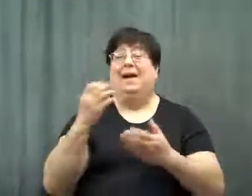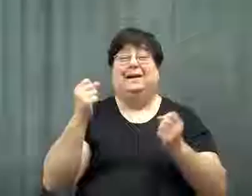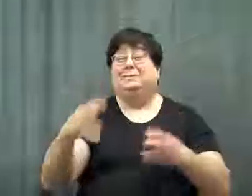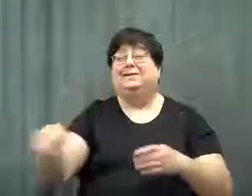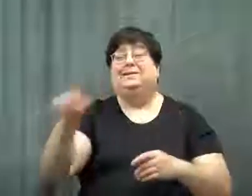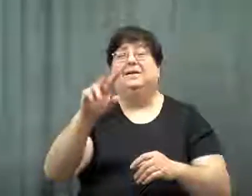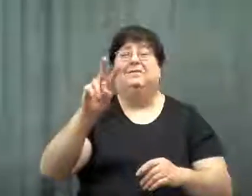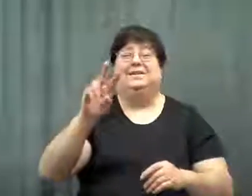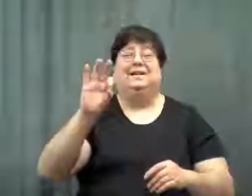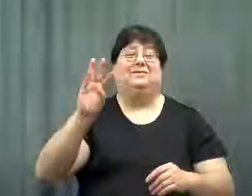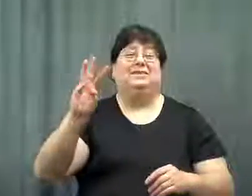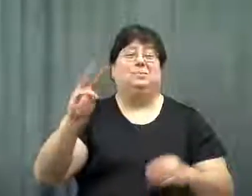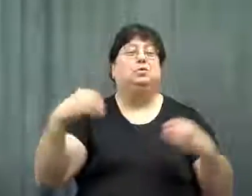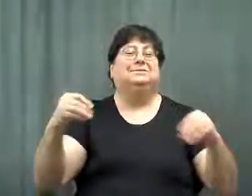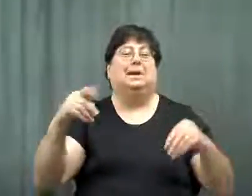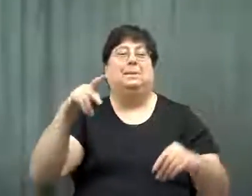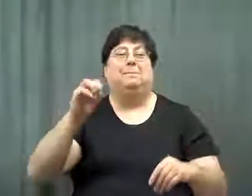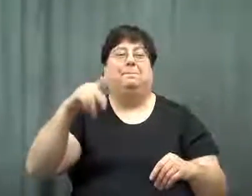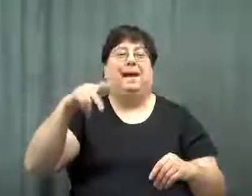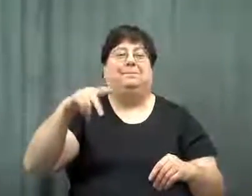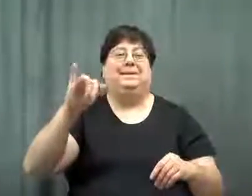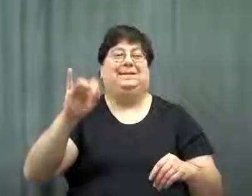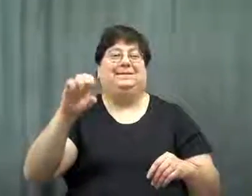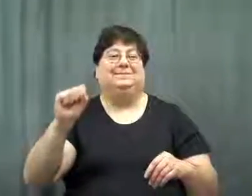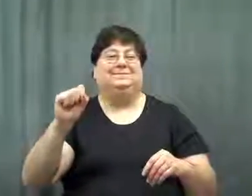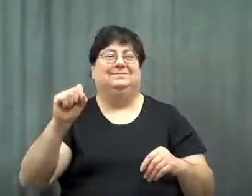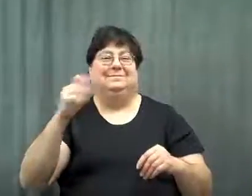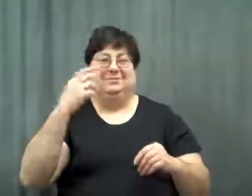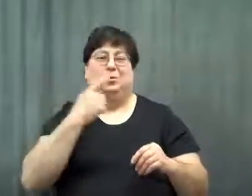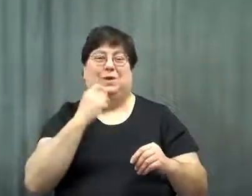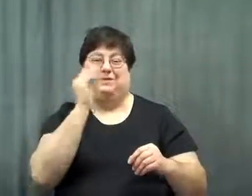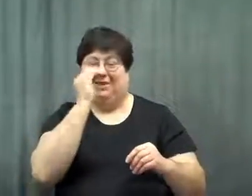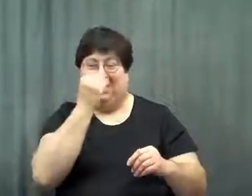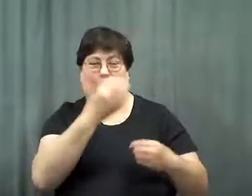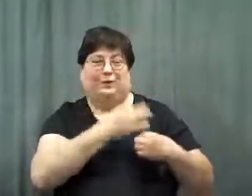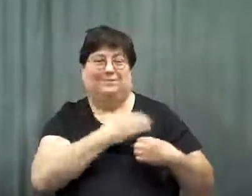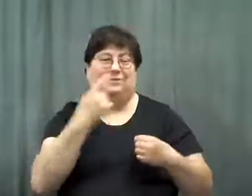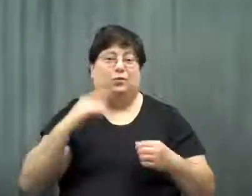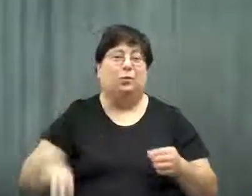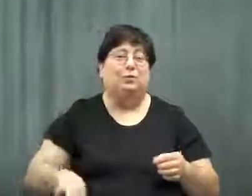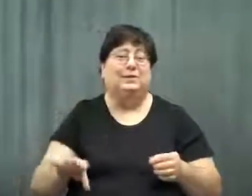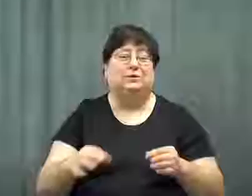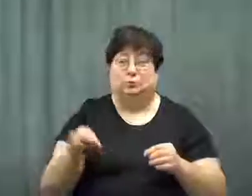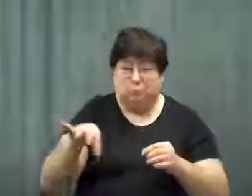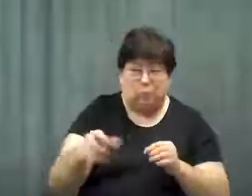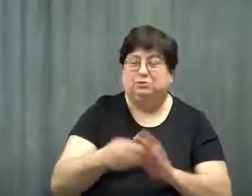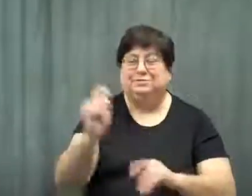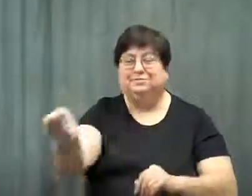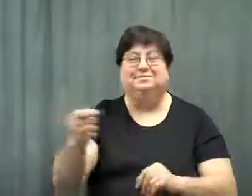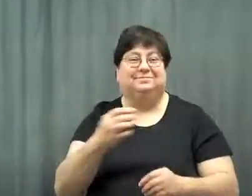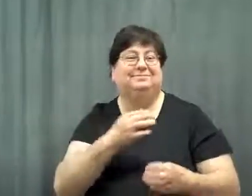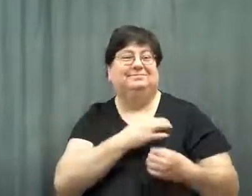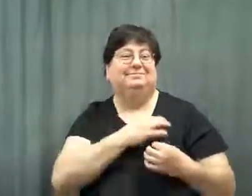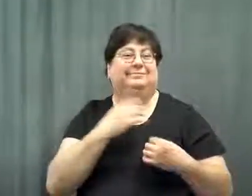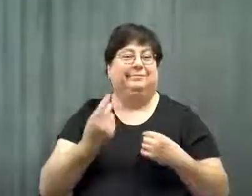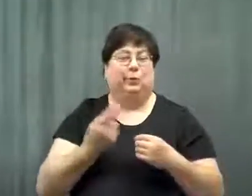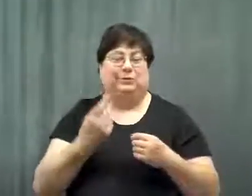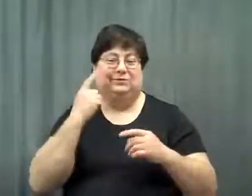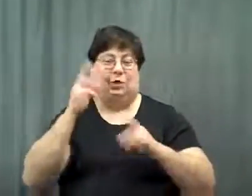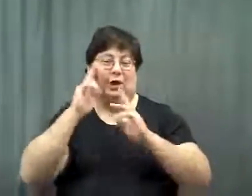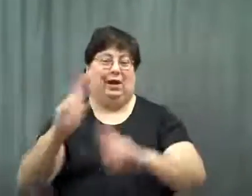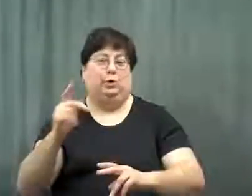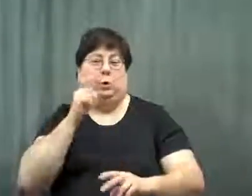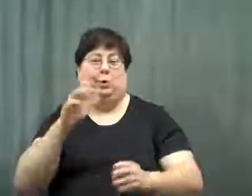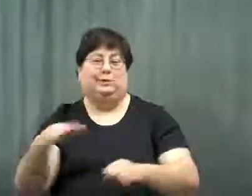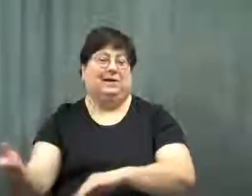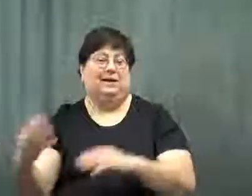Many VFW outposts sell poppies for a donation to honor the war dead.